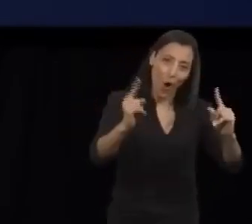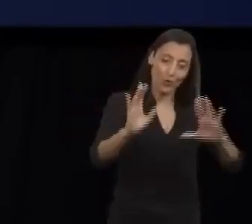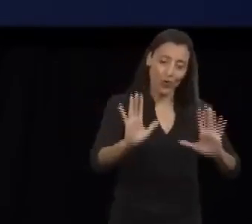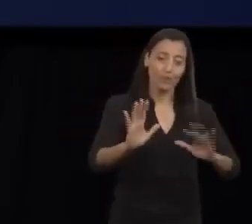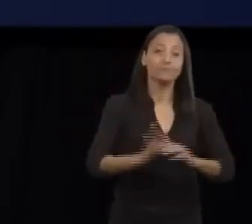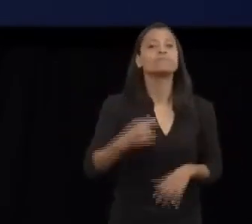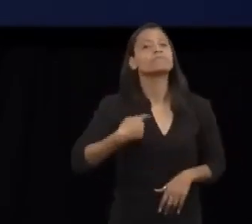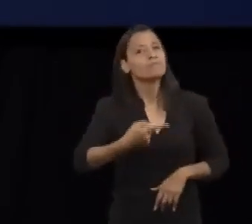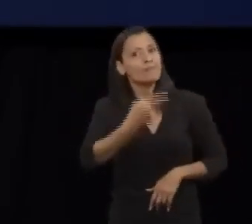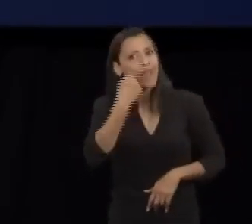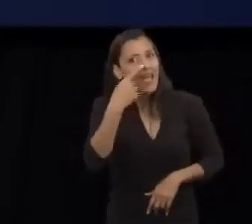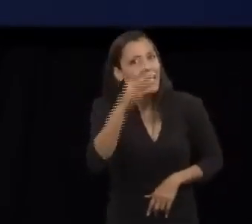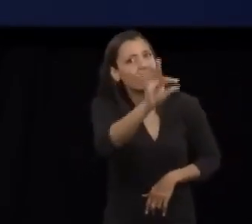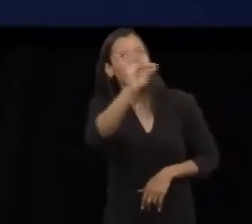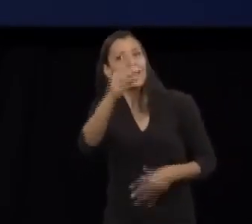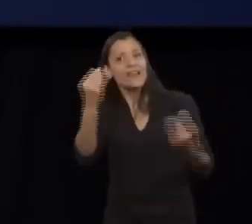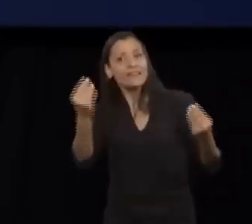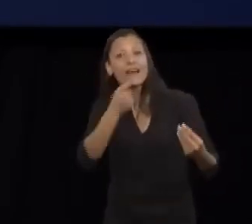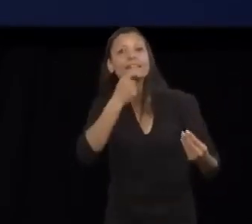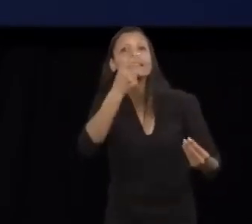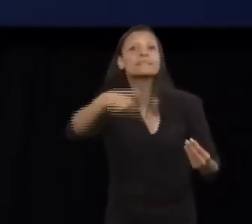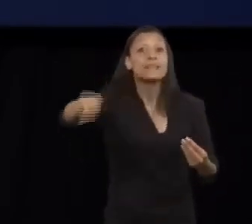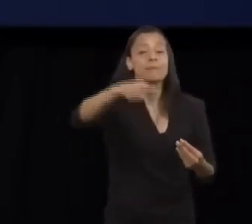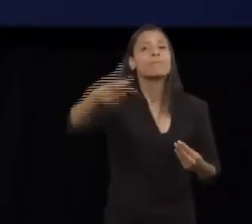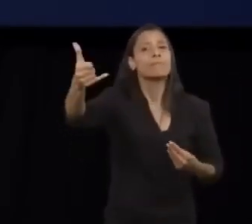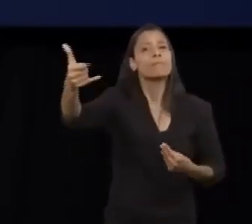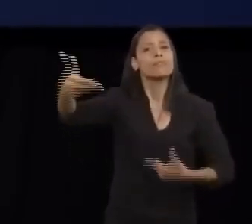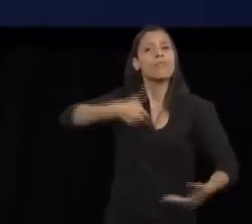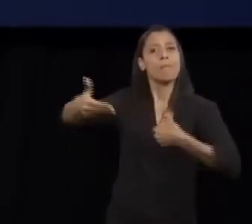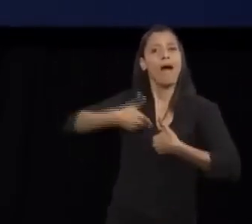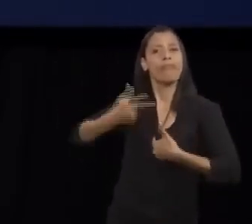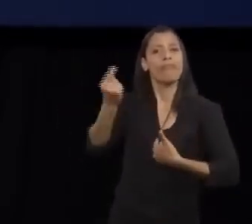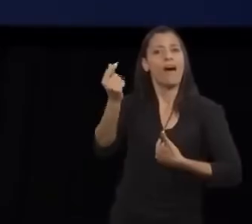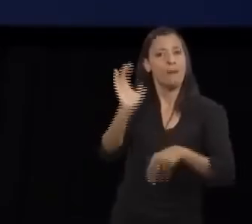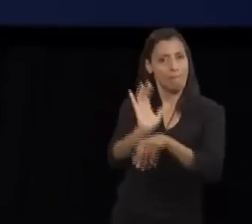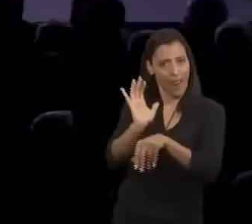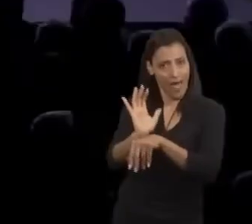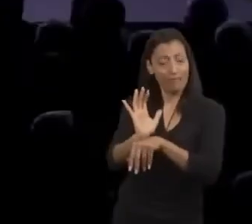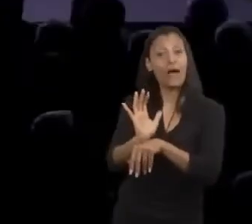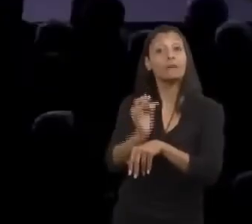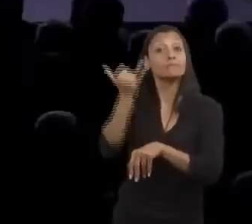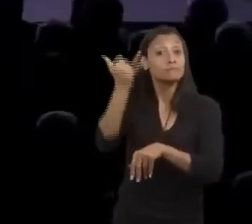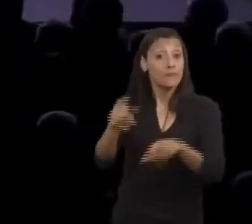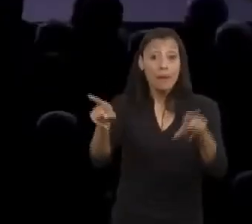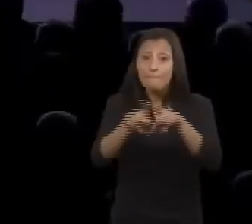That if the demand for money has the characteristic that I just made,